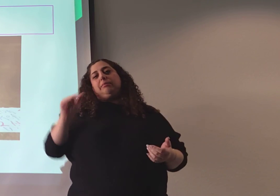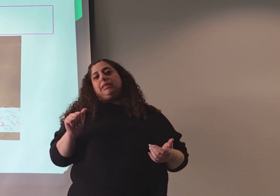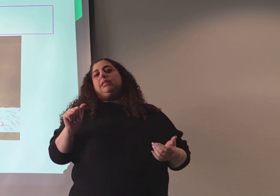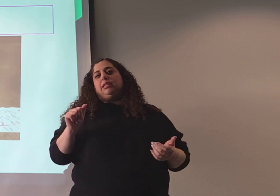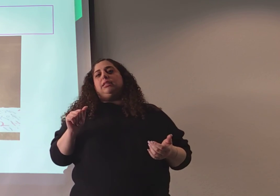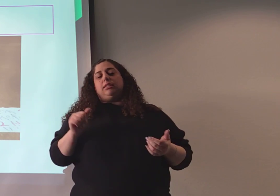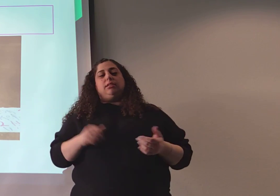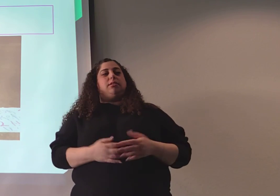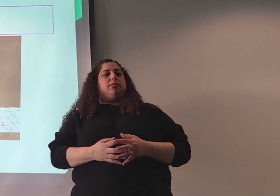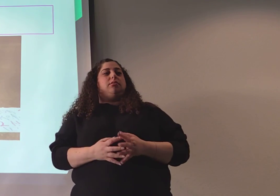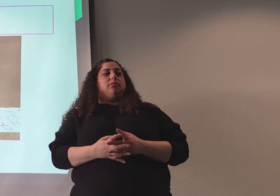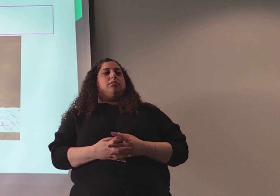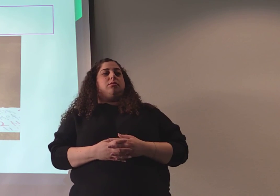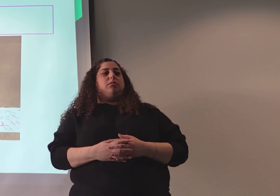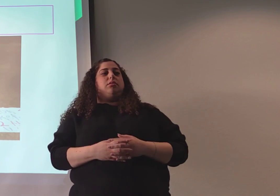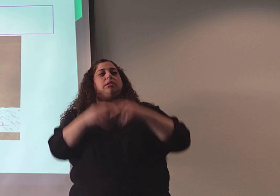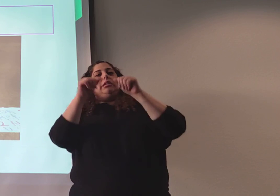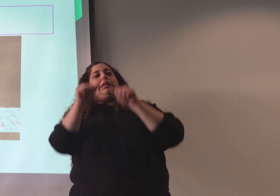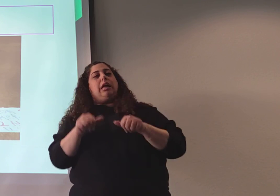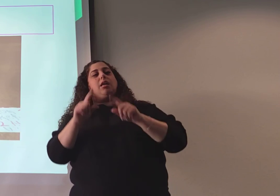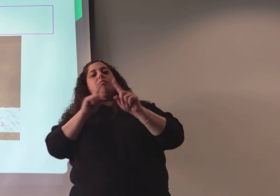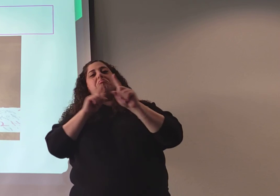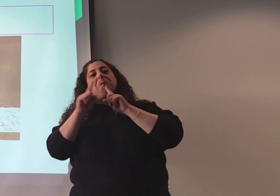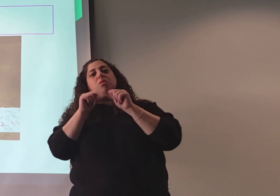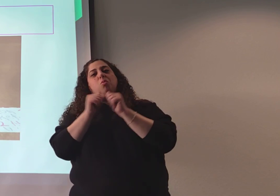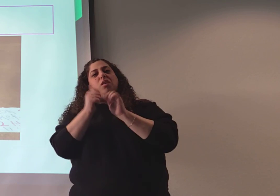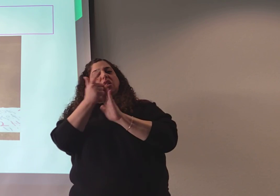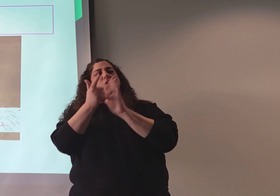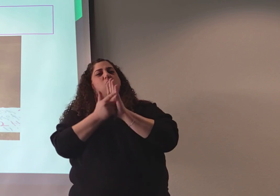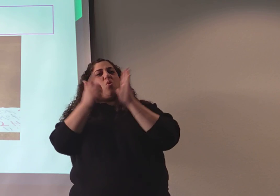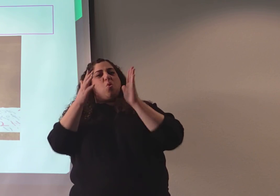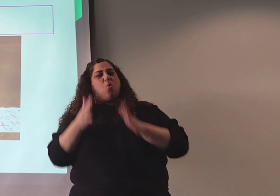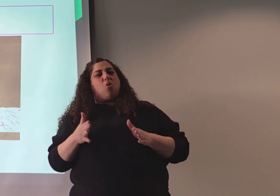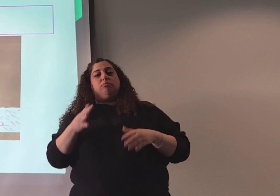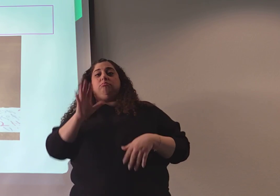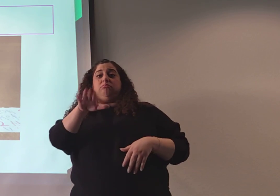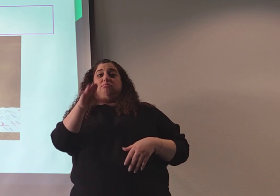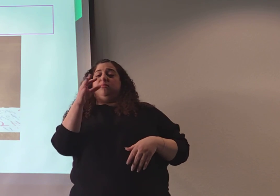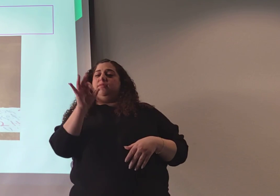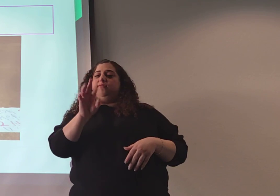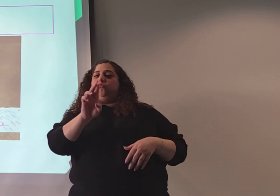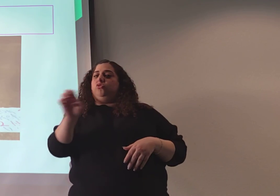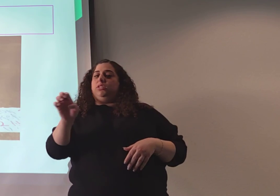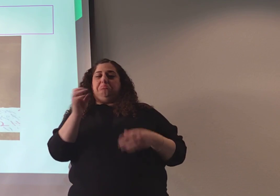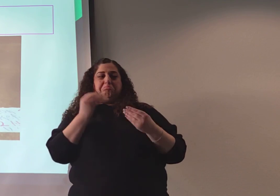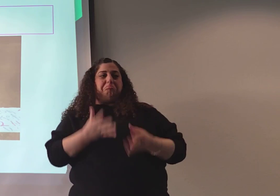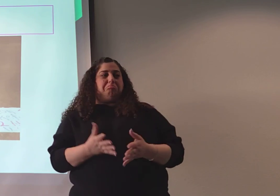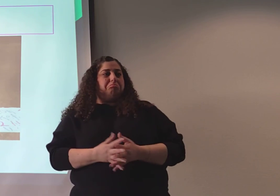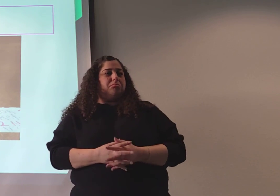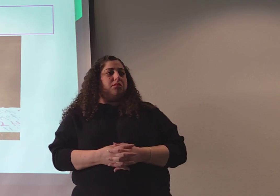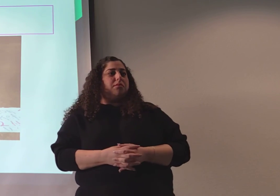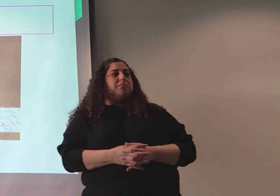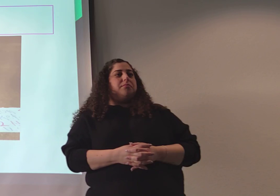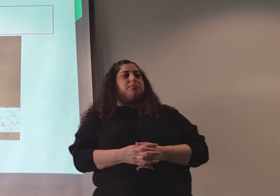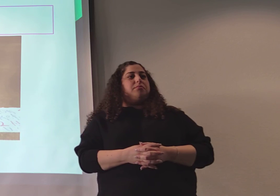The other option is California – well, Patricia could potentially help that tenant.